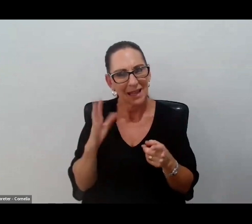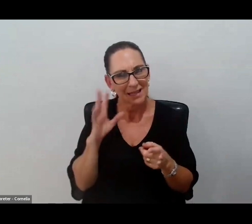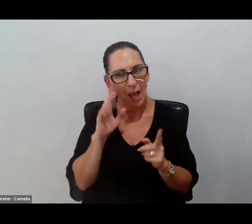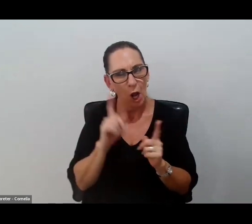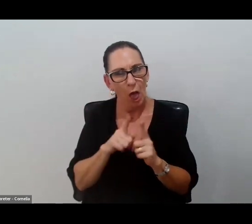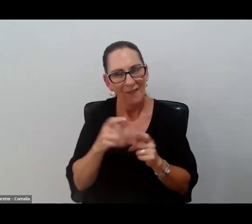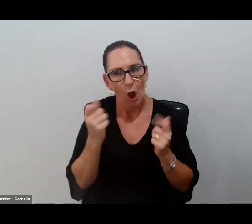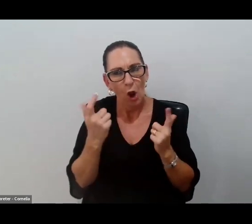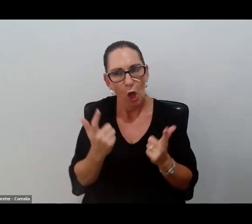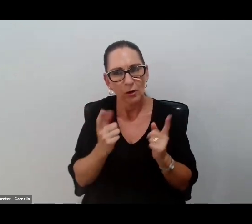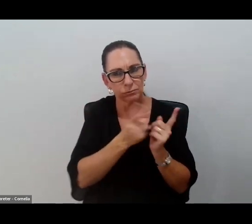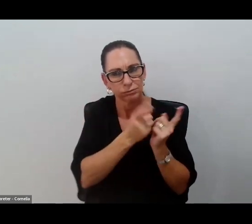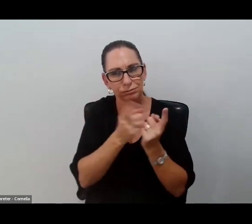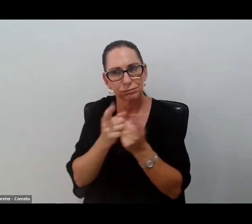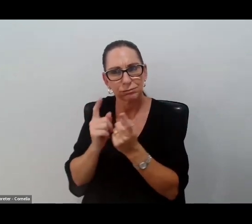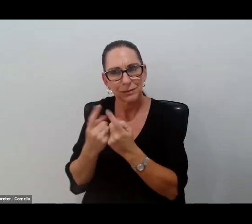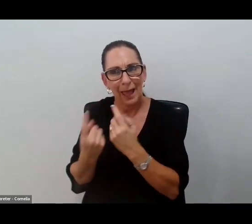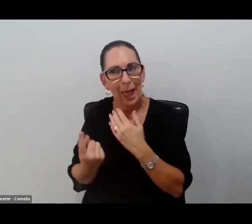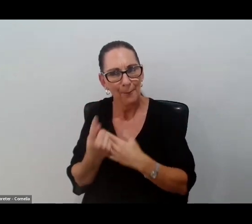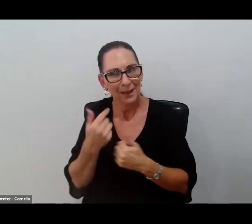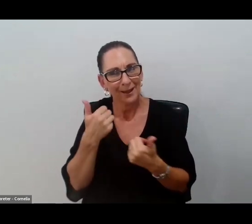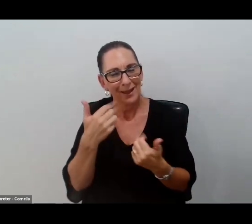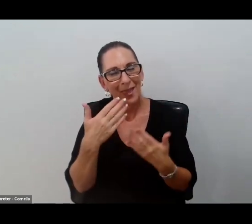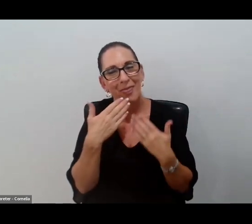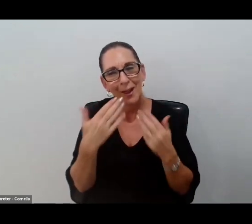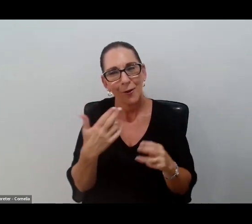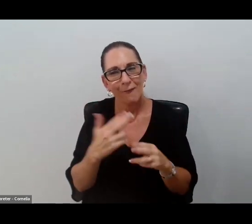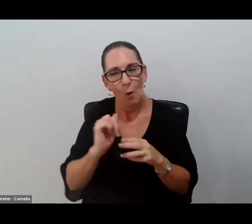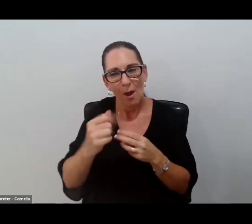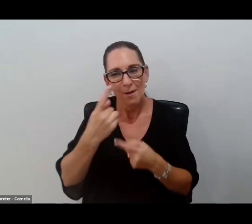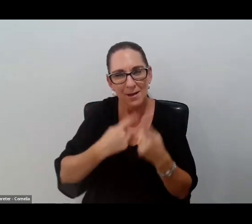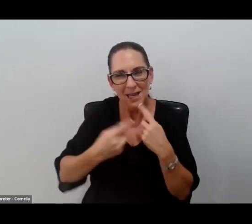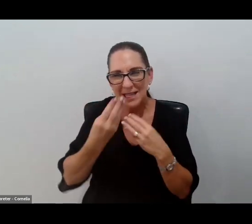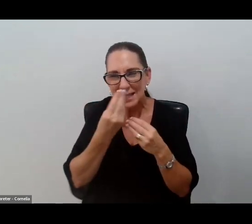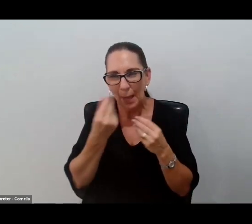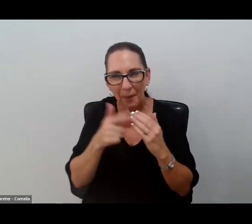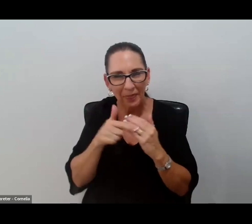going on at the commission there. Thank you for sharing some of the detail about that. So